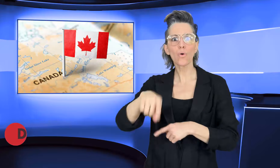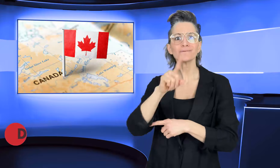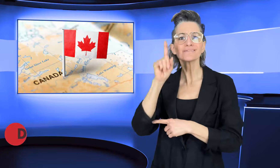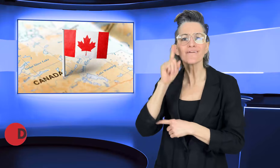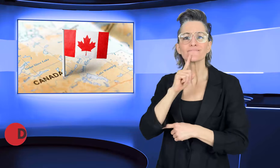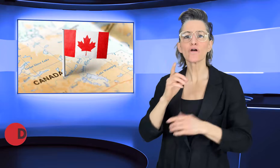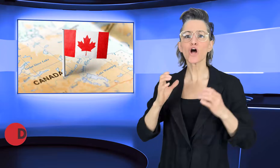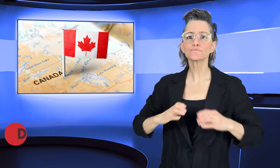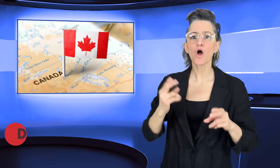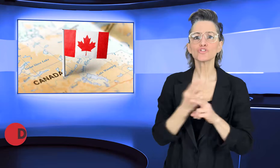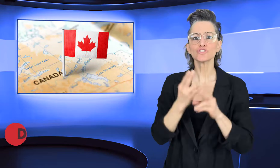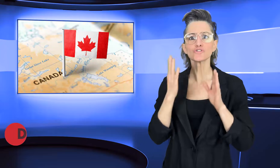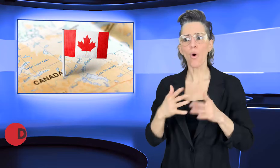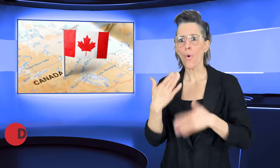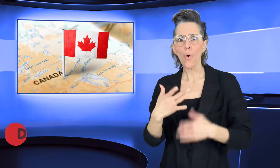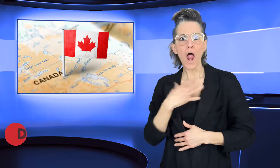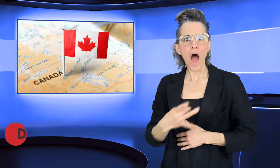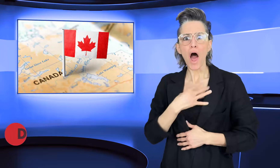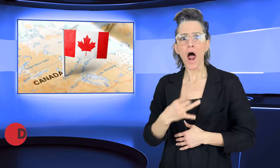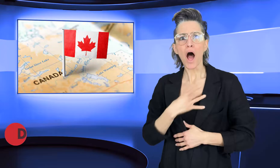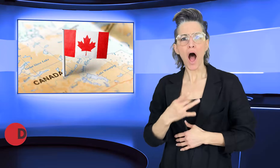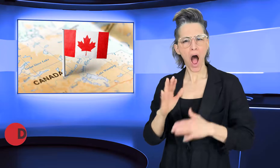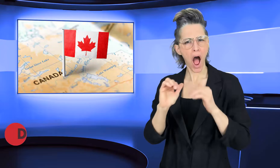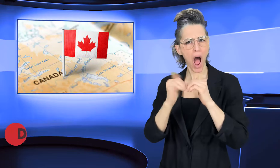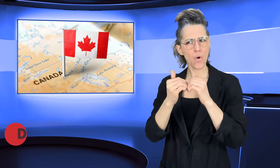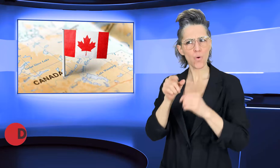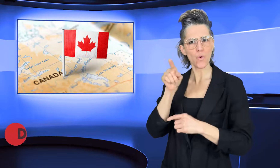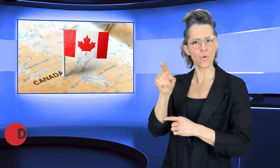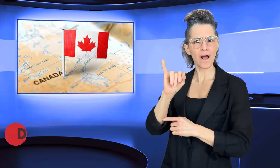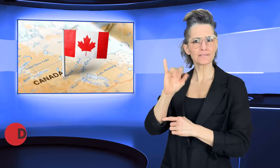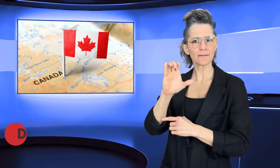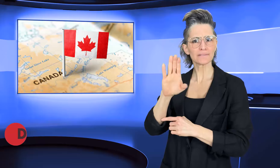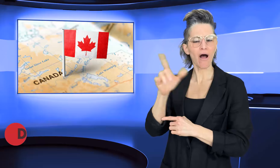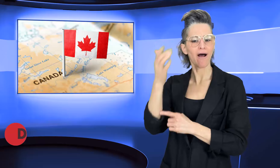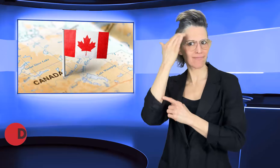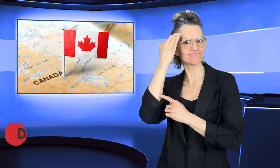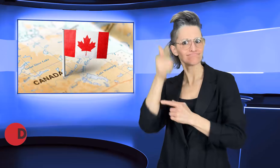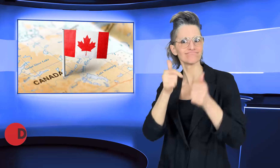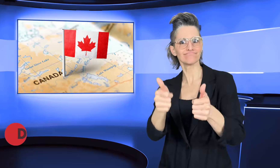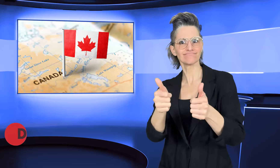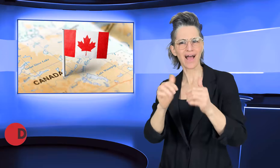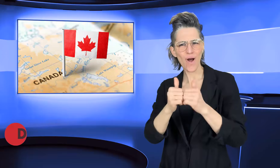for Deaf customers?